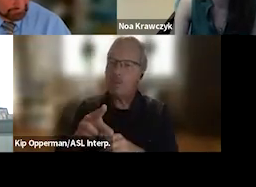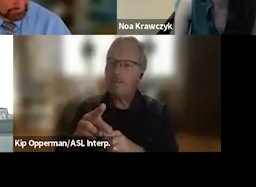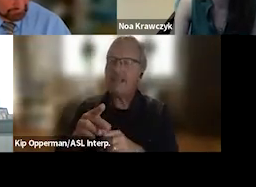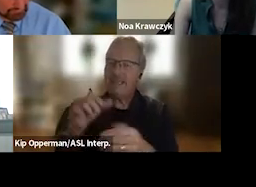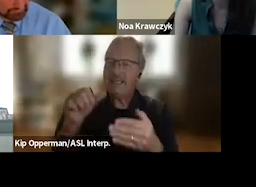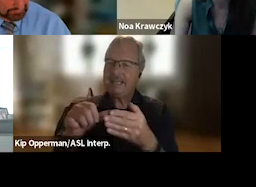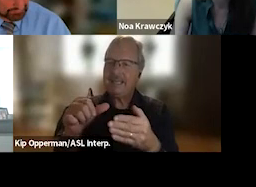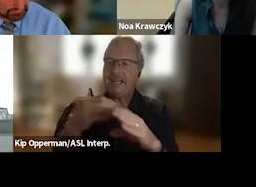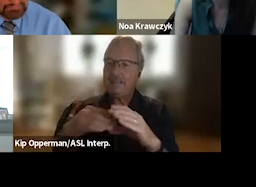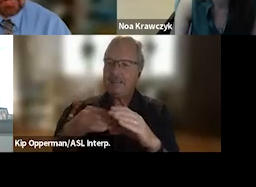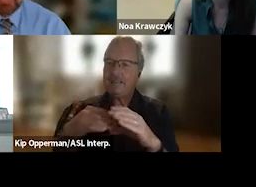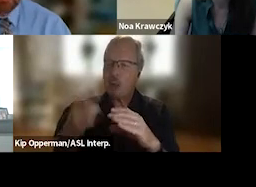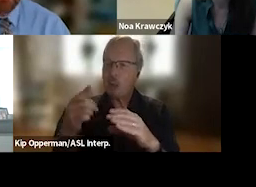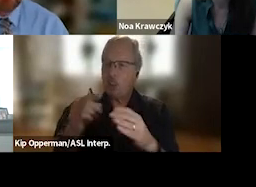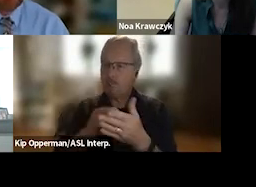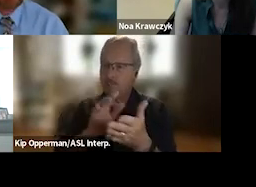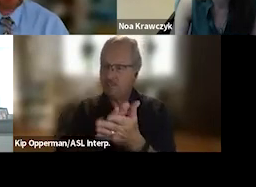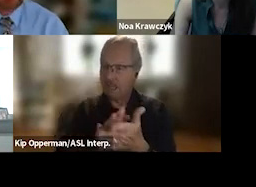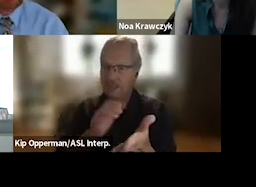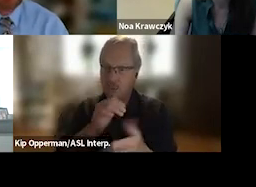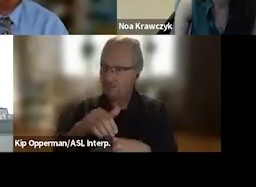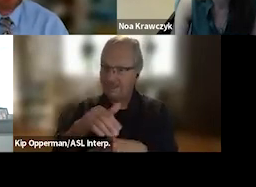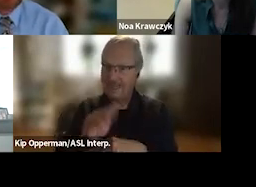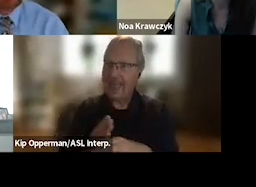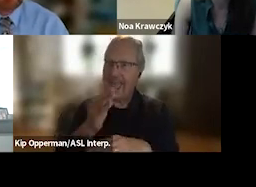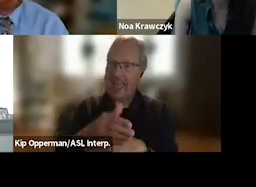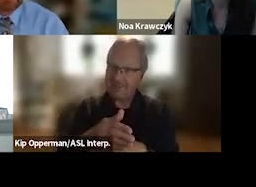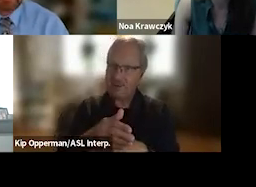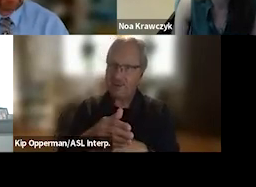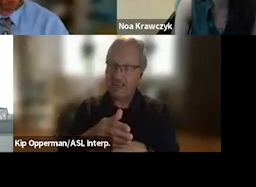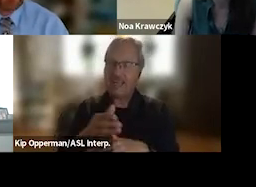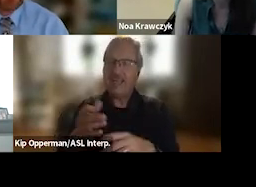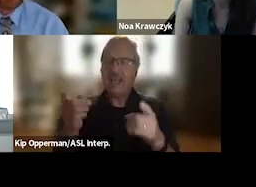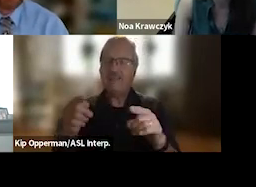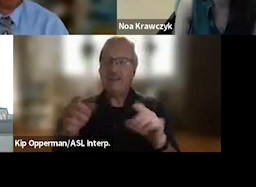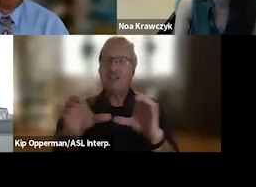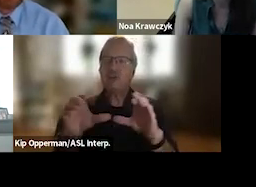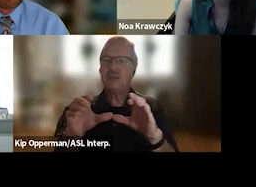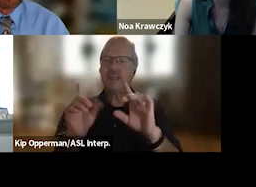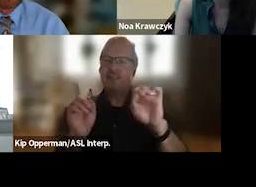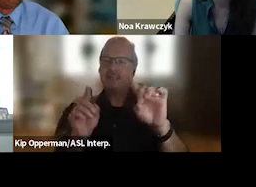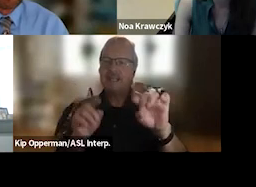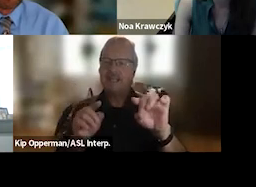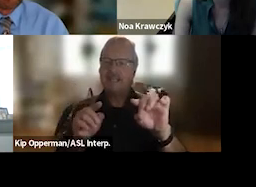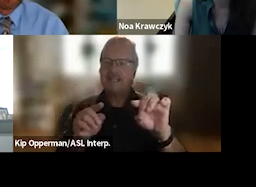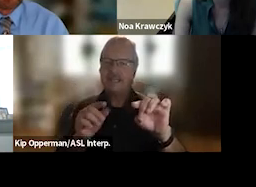The one document we do not resend after the event is this; the certificate of attendance. It is not for CEU credits,